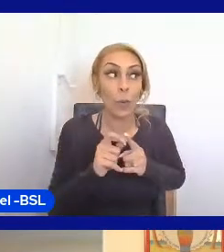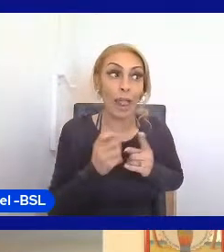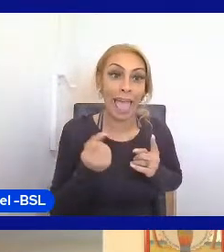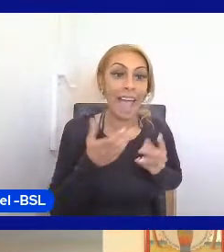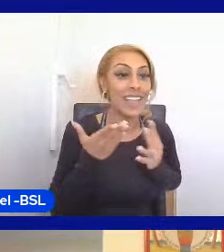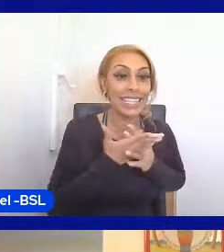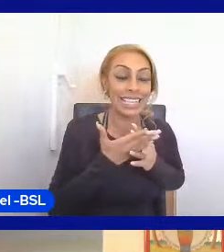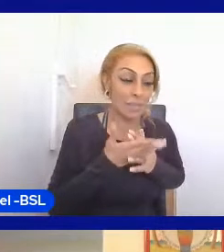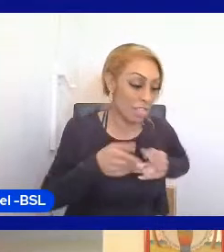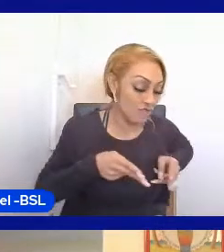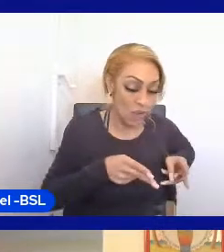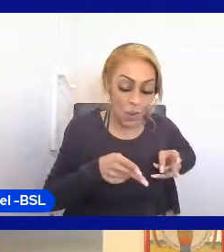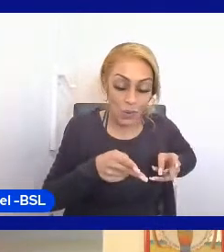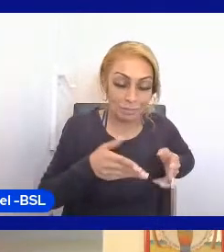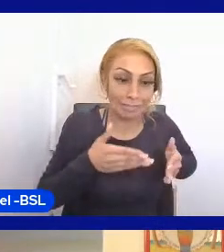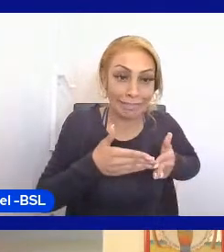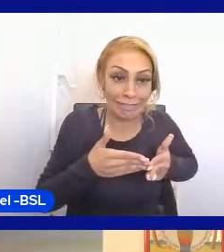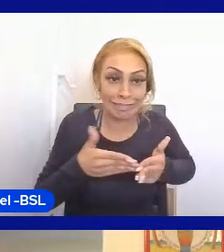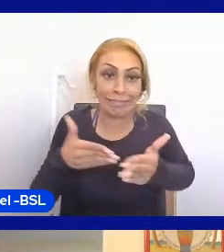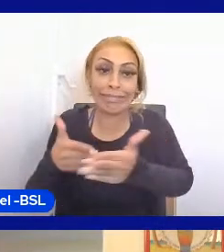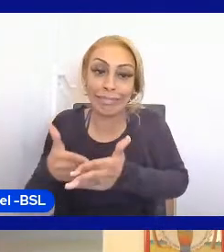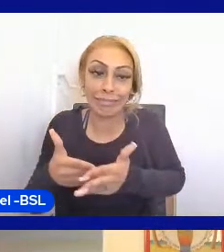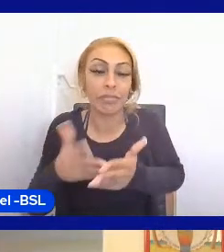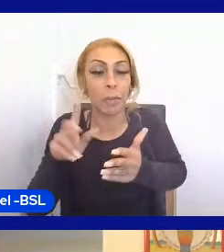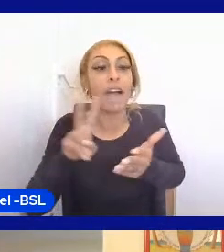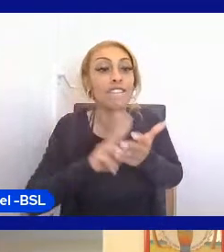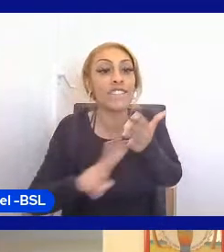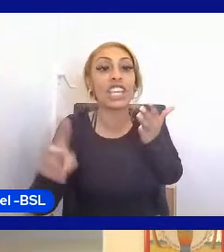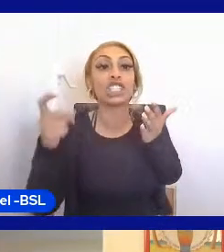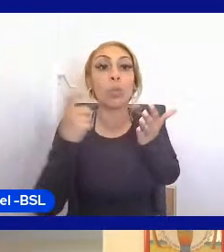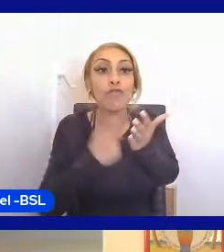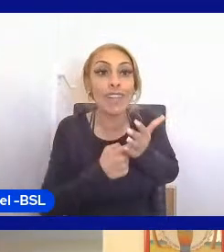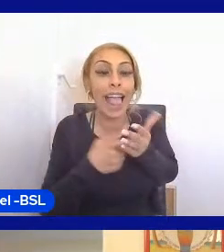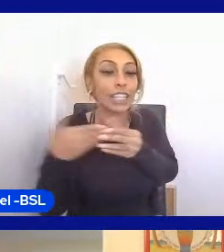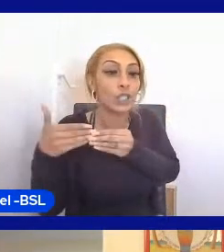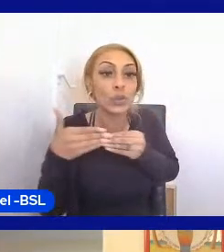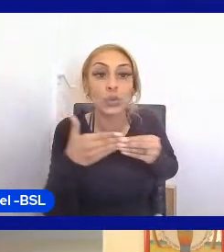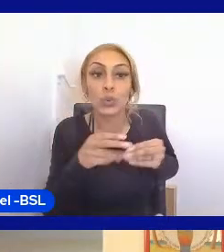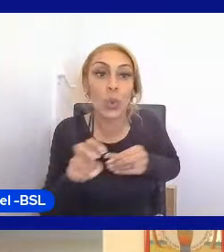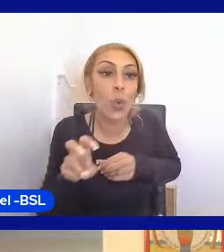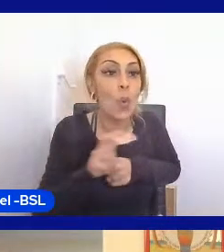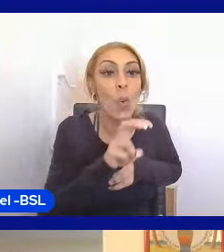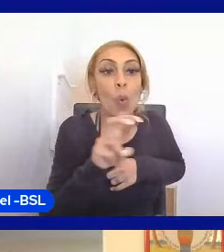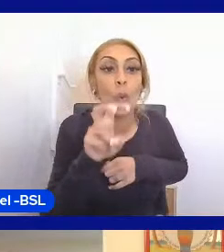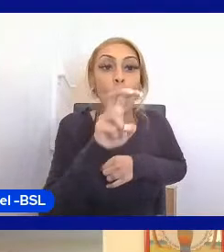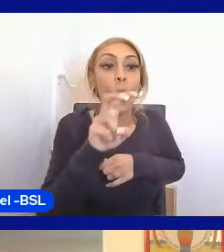I'm sure Joseph can tell is two, Saint Pauls is not very accessible One -- what the